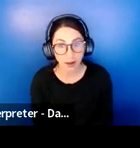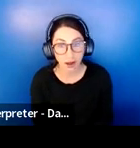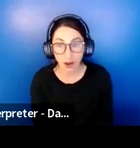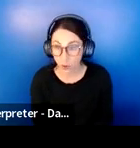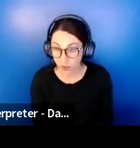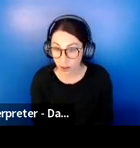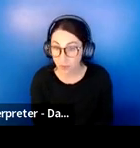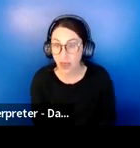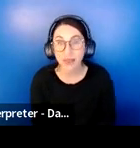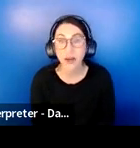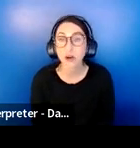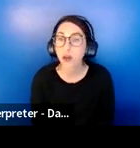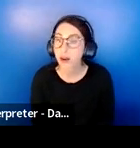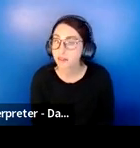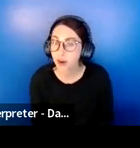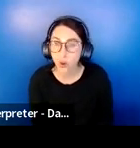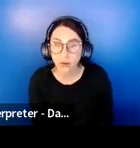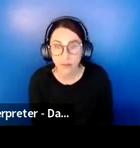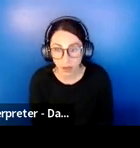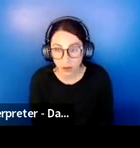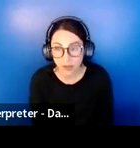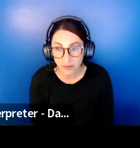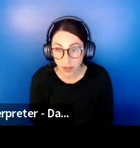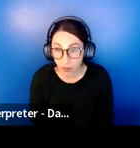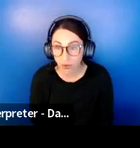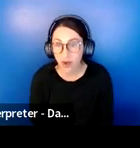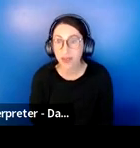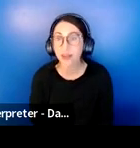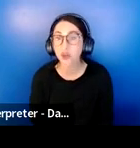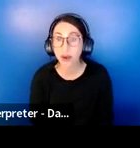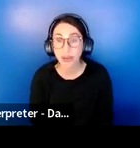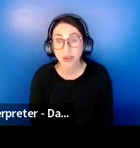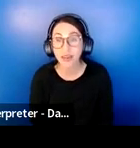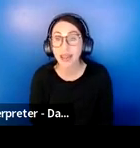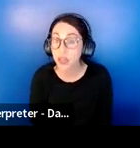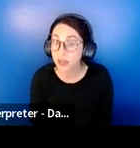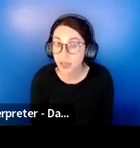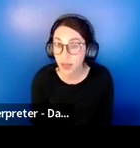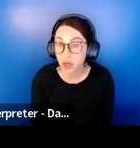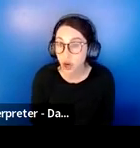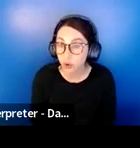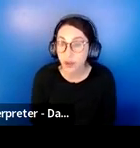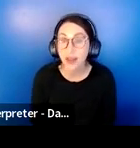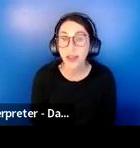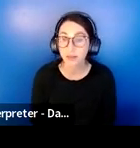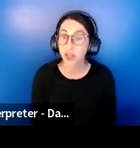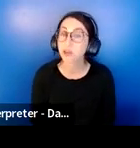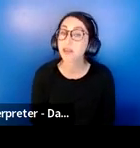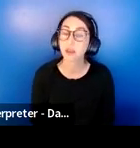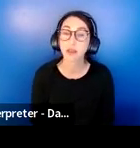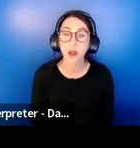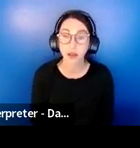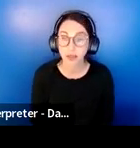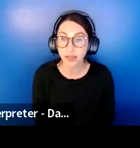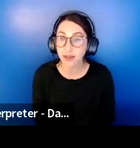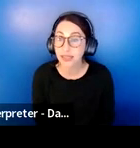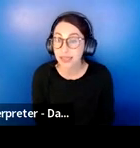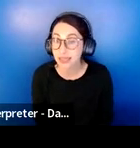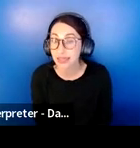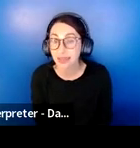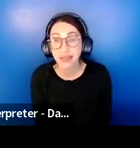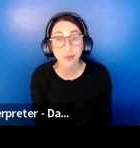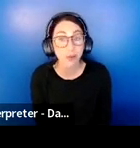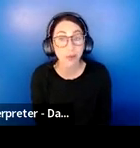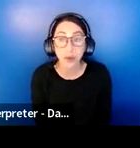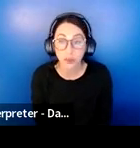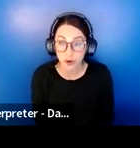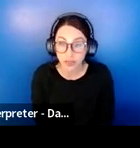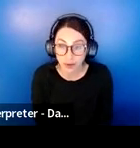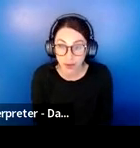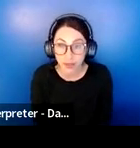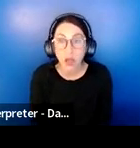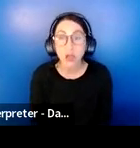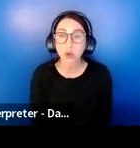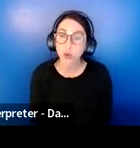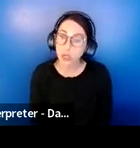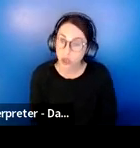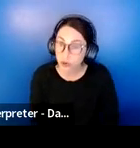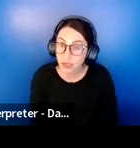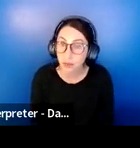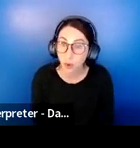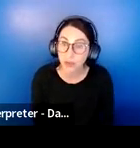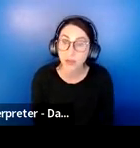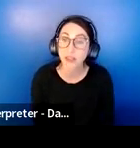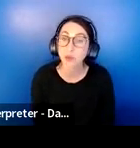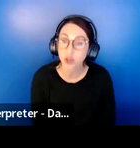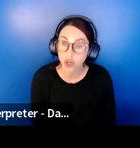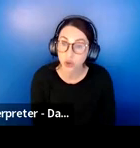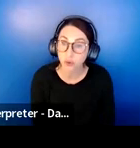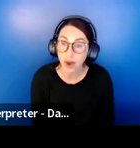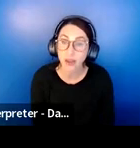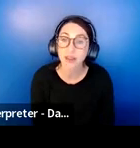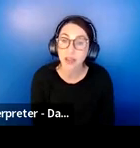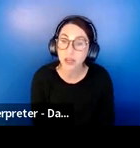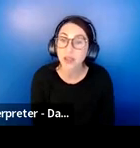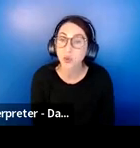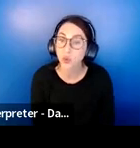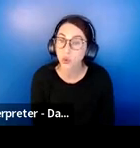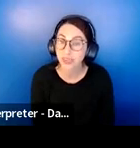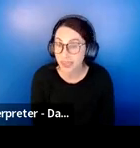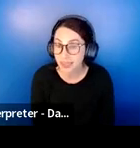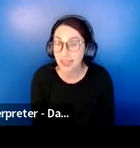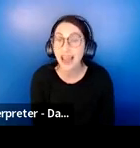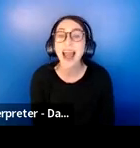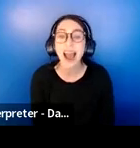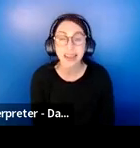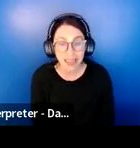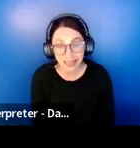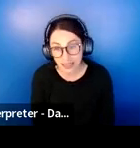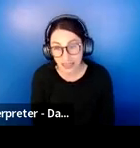ASL Interpreter - Danielle: curriculum. And there are a lot of very cool videos available for it. And there's a range of ages that are shown in the videos. I feel like the youngest is 16 to maybe people in their seventies. So it really shows the importance of exposure to a variety of ages, regions, accents.